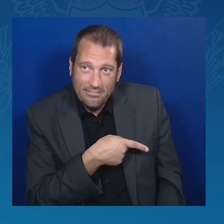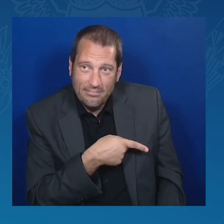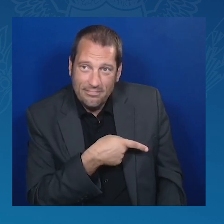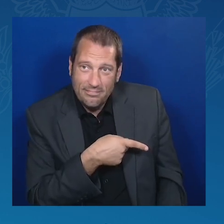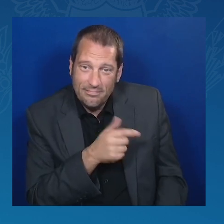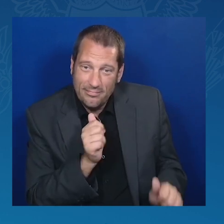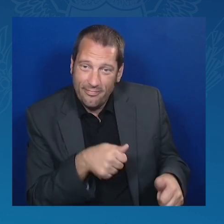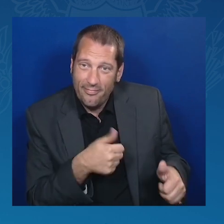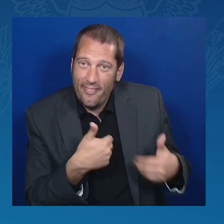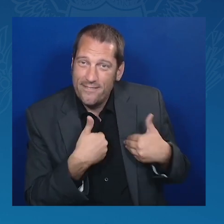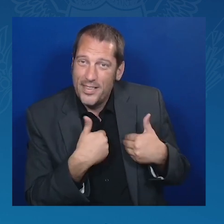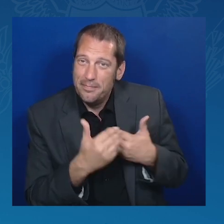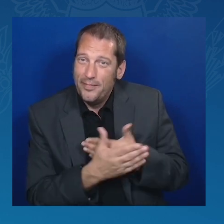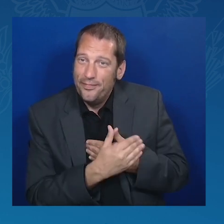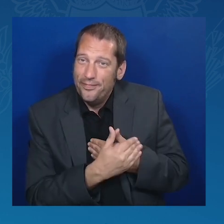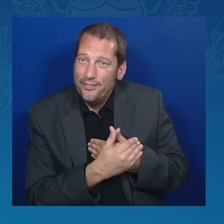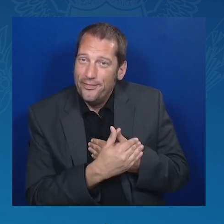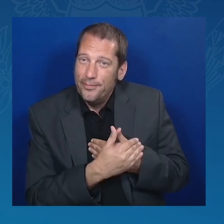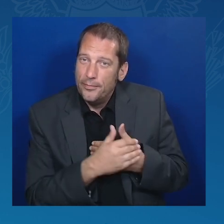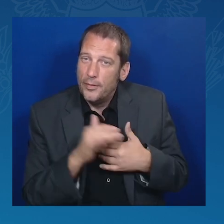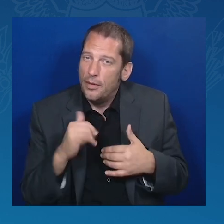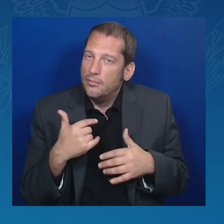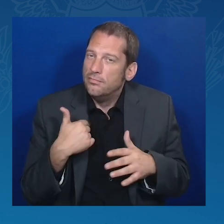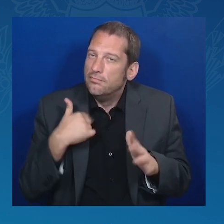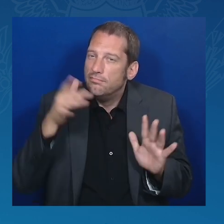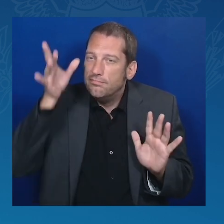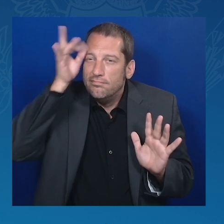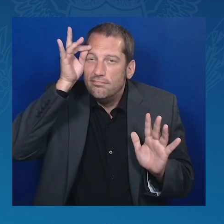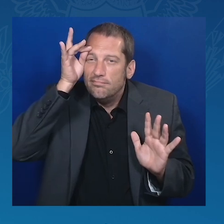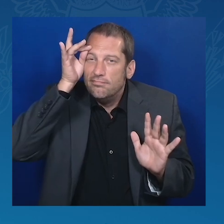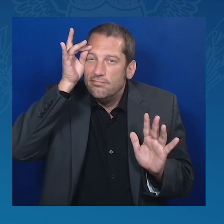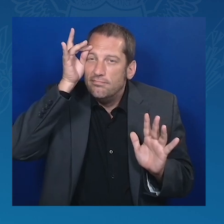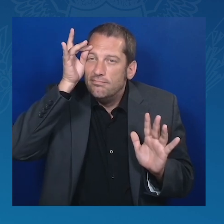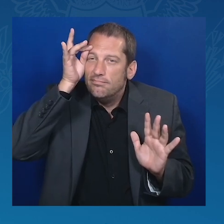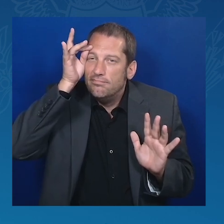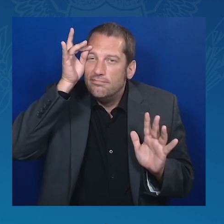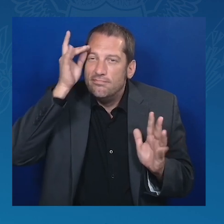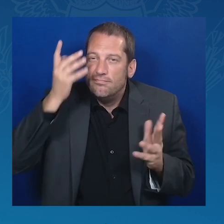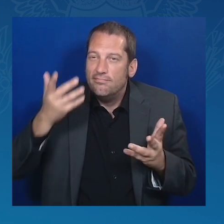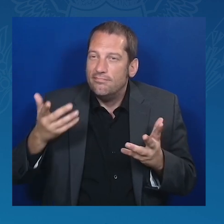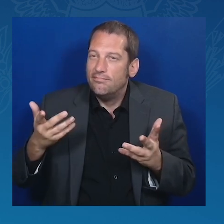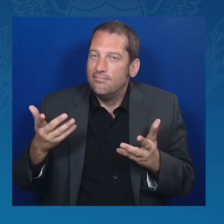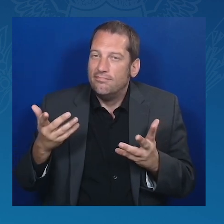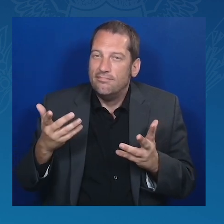that come through your clinic and clinics across America. To have that kind of care and that warmth.